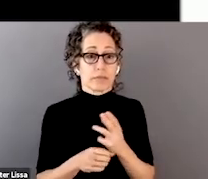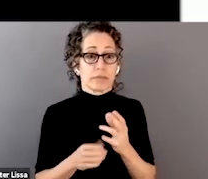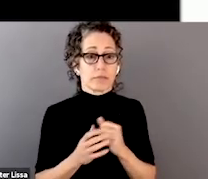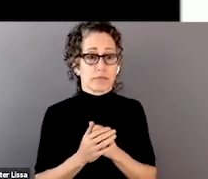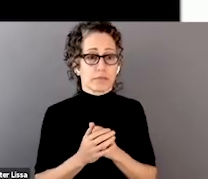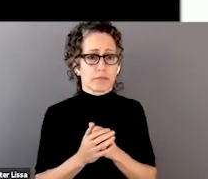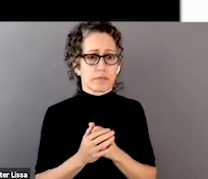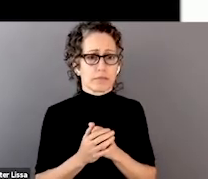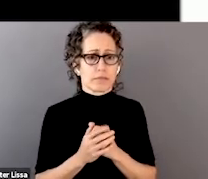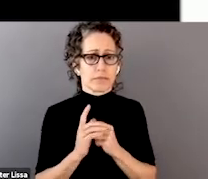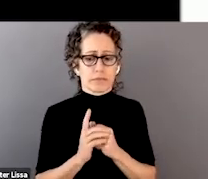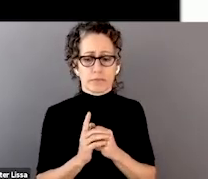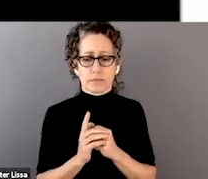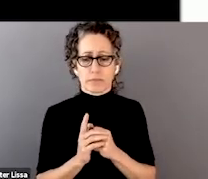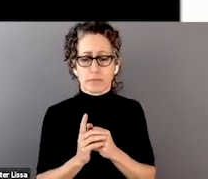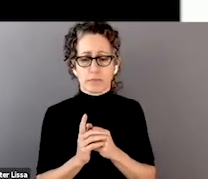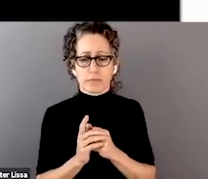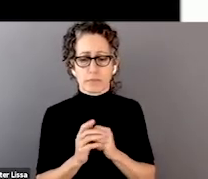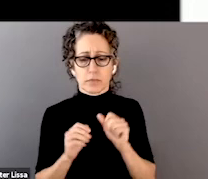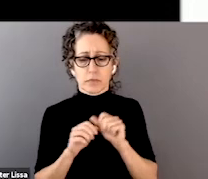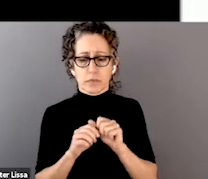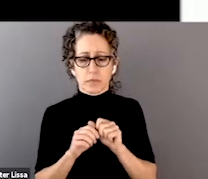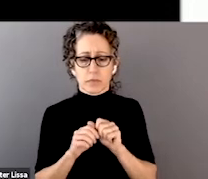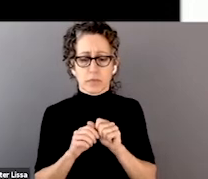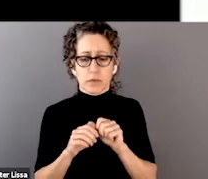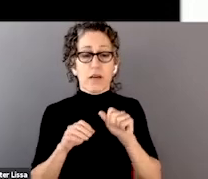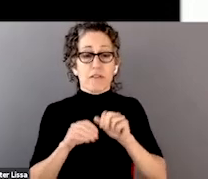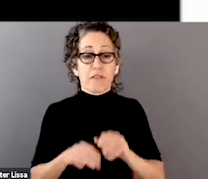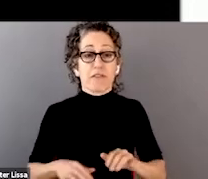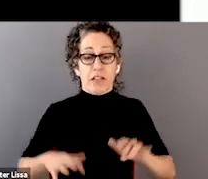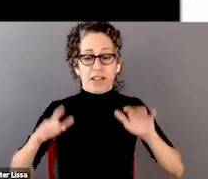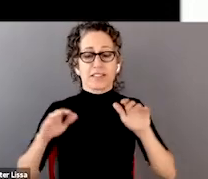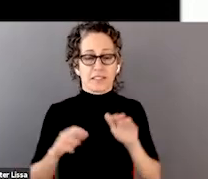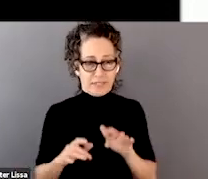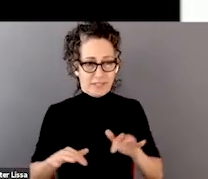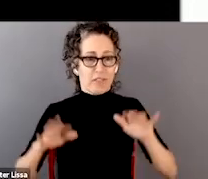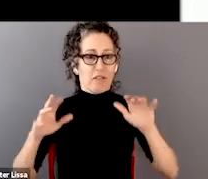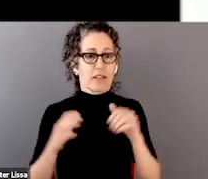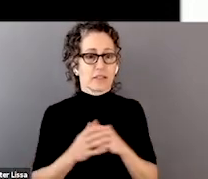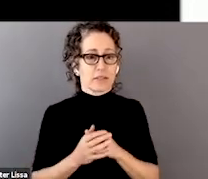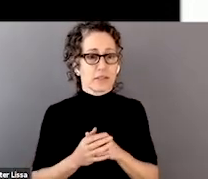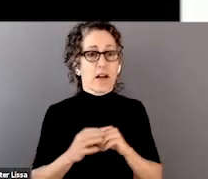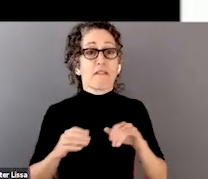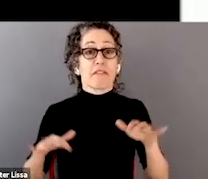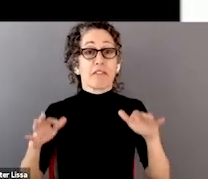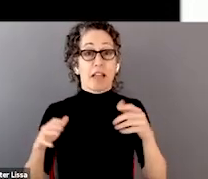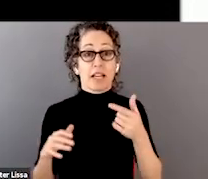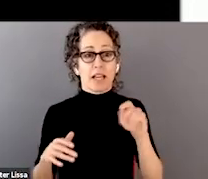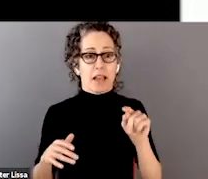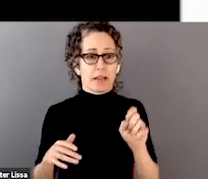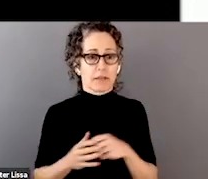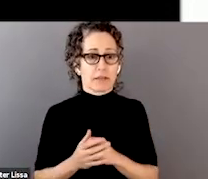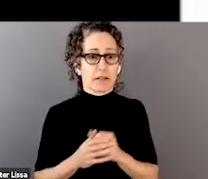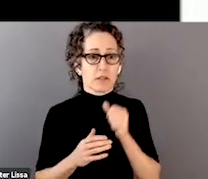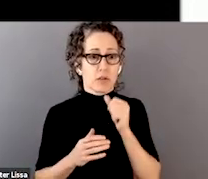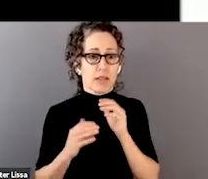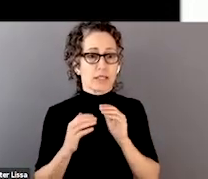Here is a measure of variable importance we considered. It's called the minimum MSE gap, which is formally